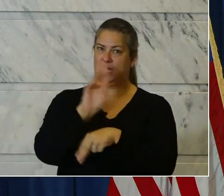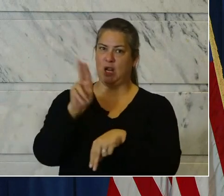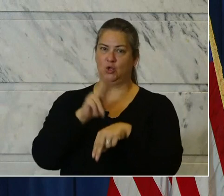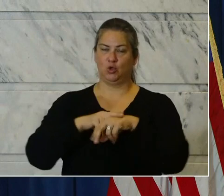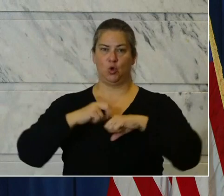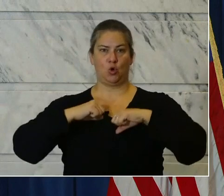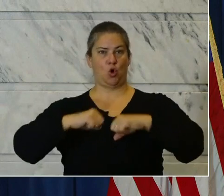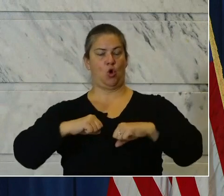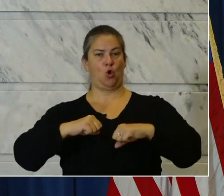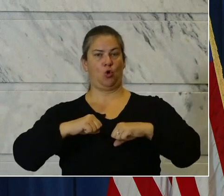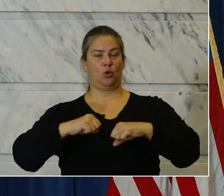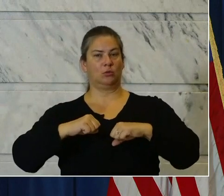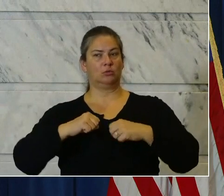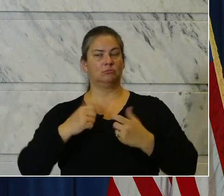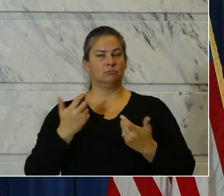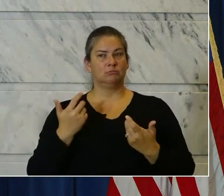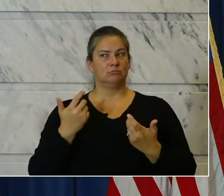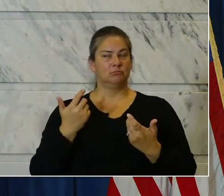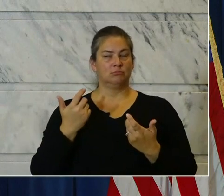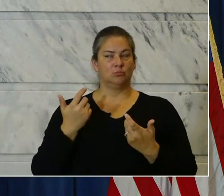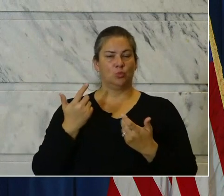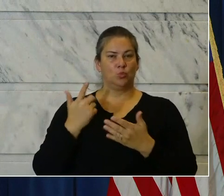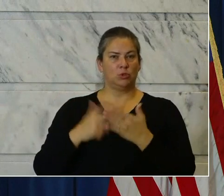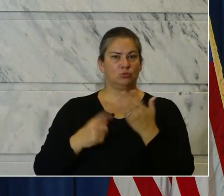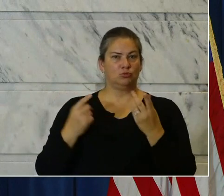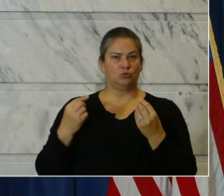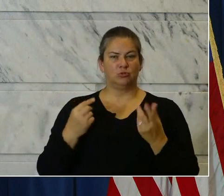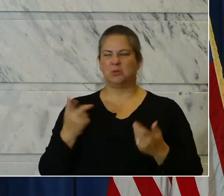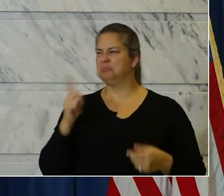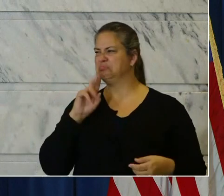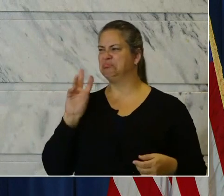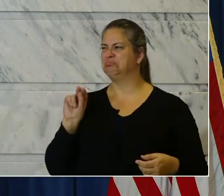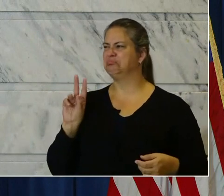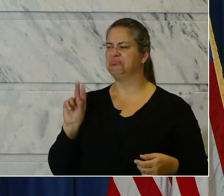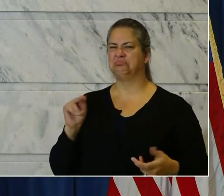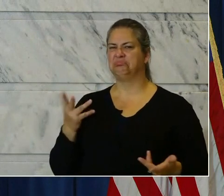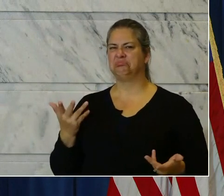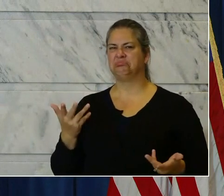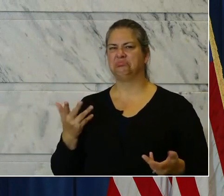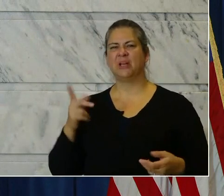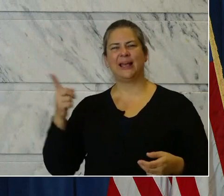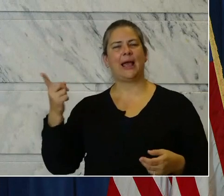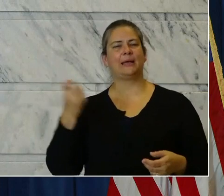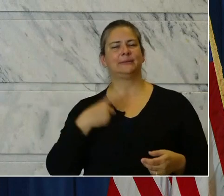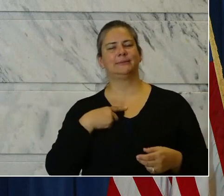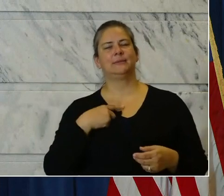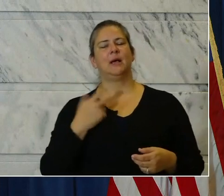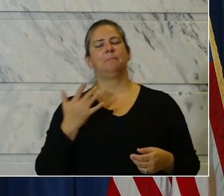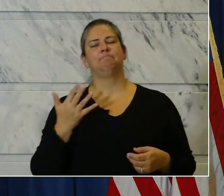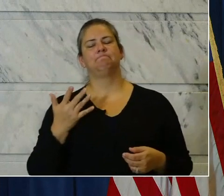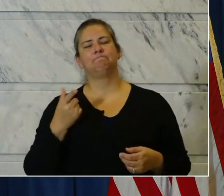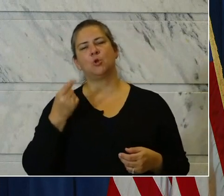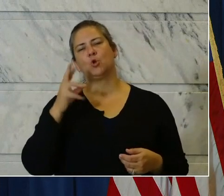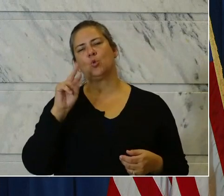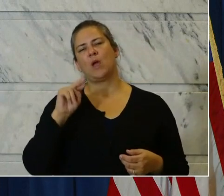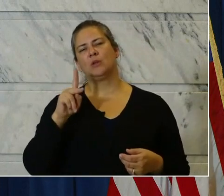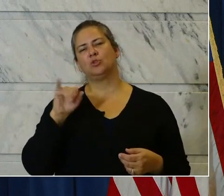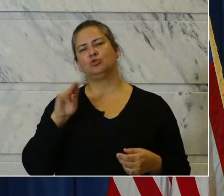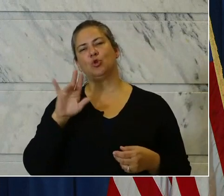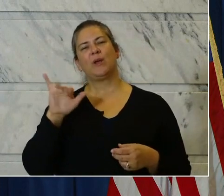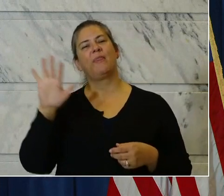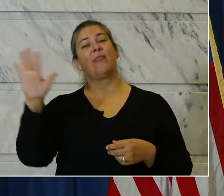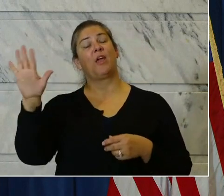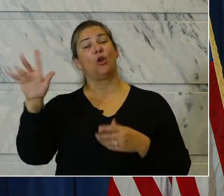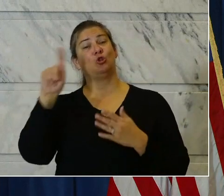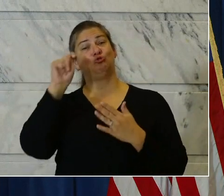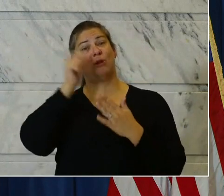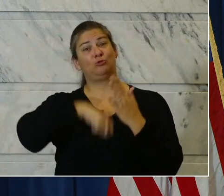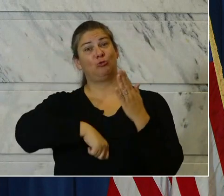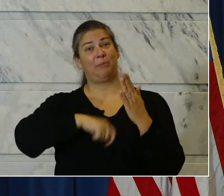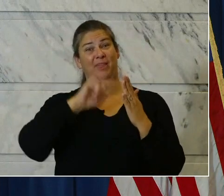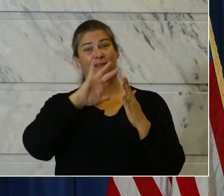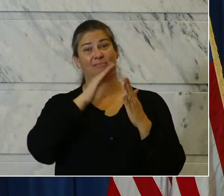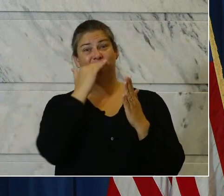THIS. HAVE YOU HAD ANY OFFICER